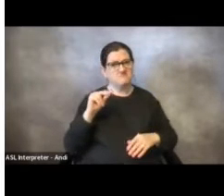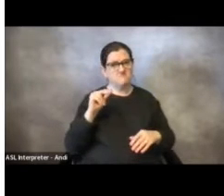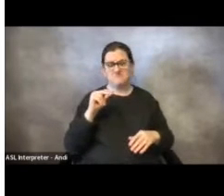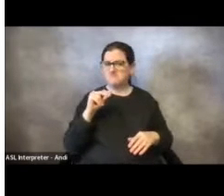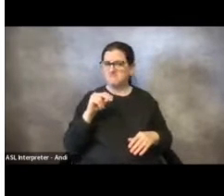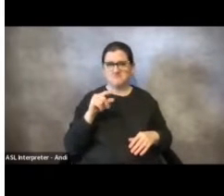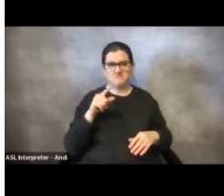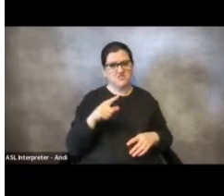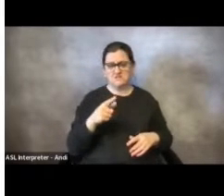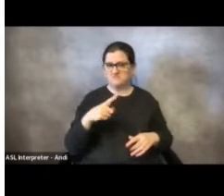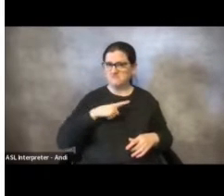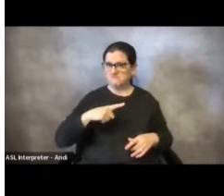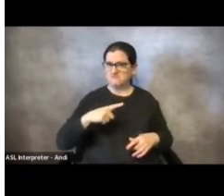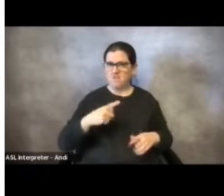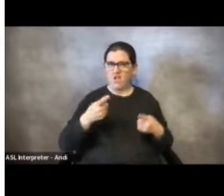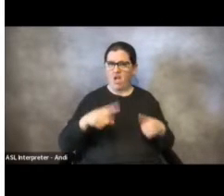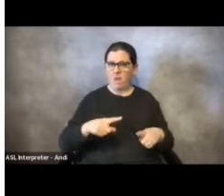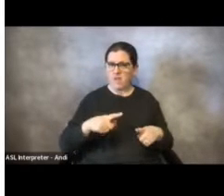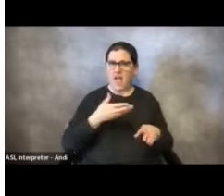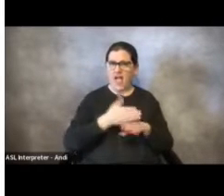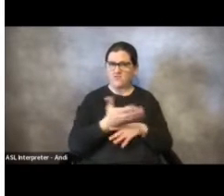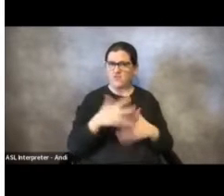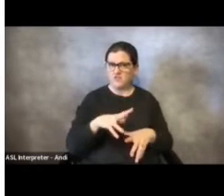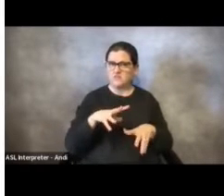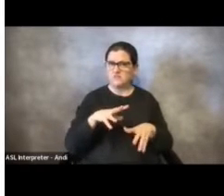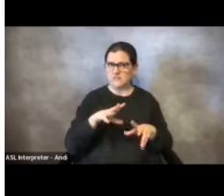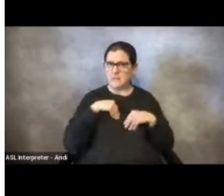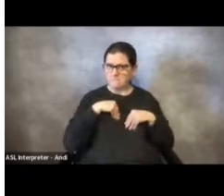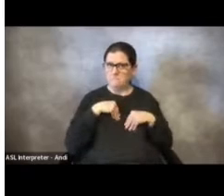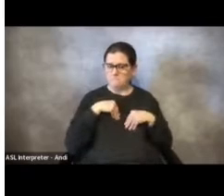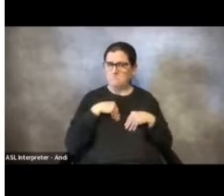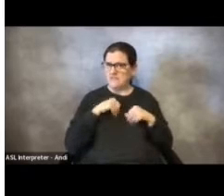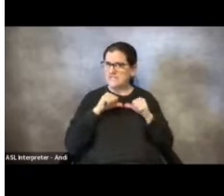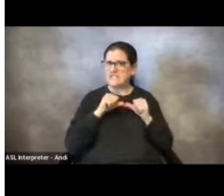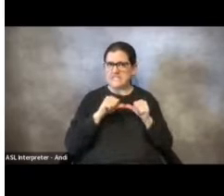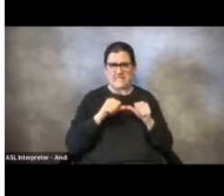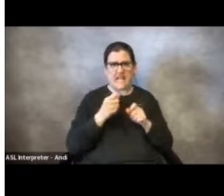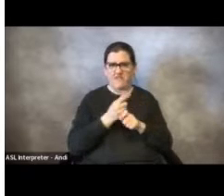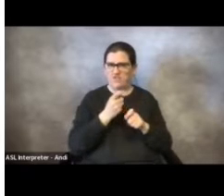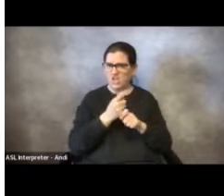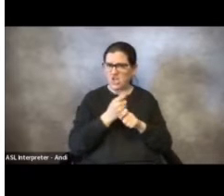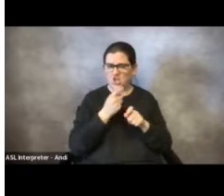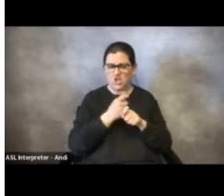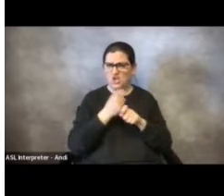competing against other states. Once you get locked in, it's fairly consistent from year to year, if you do some of the